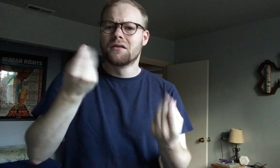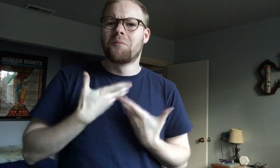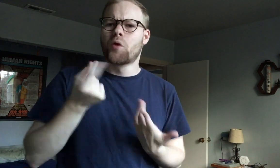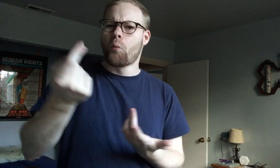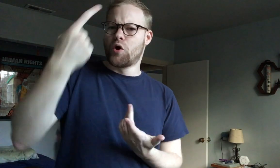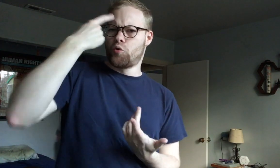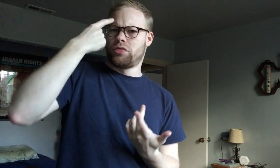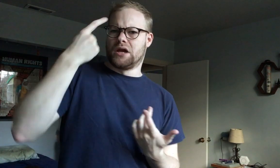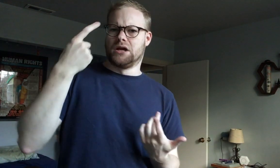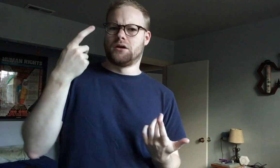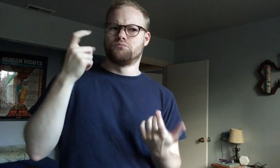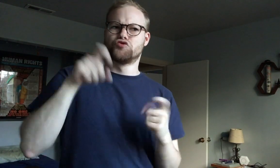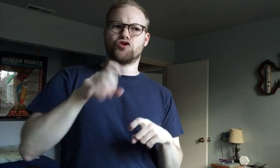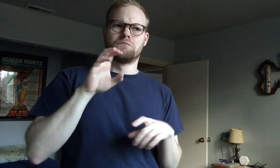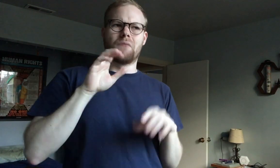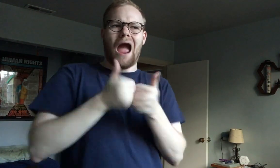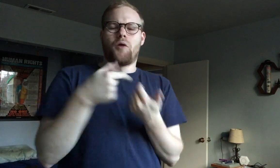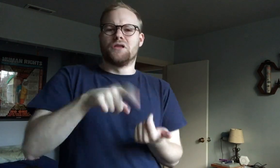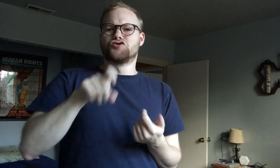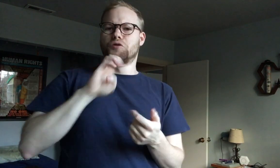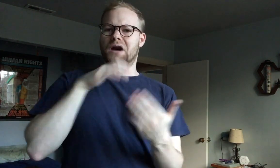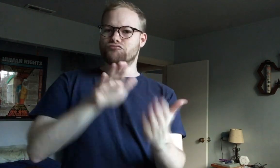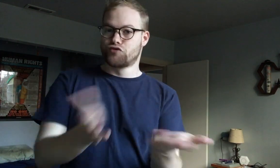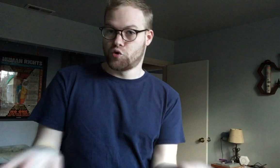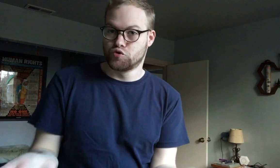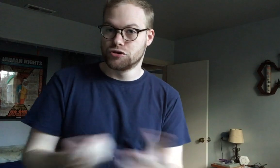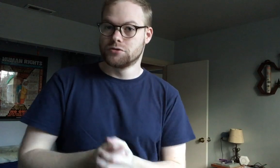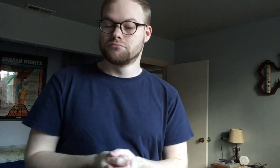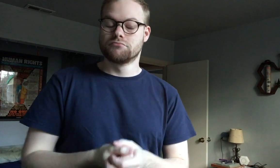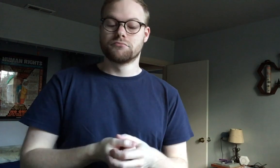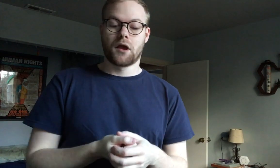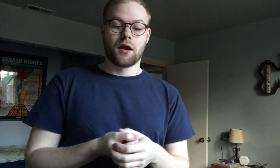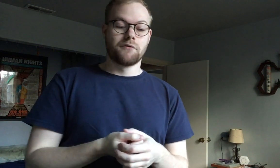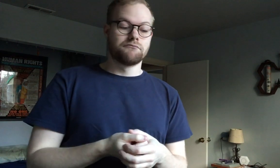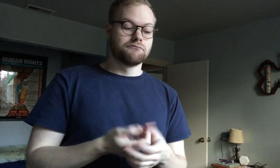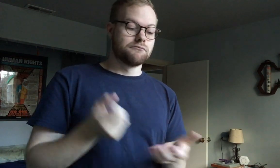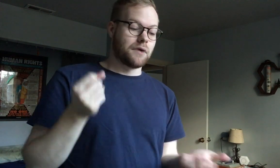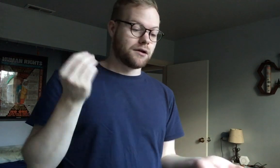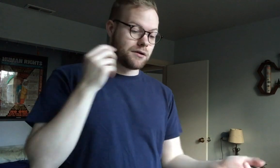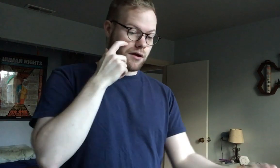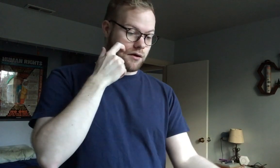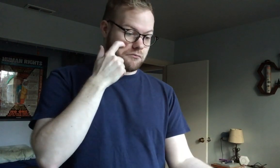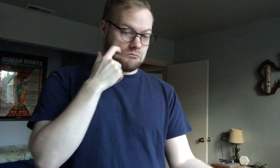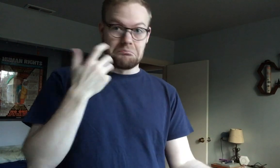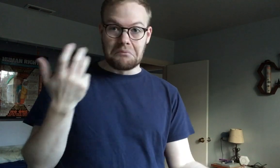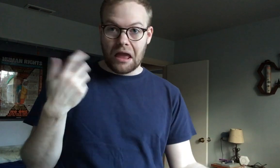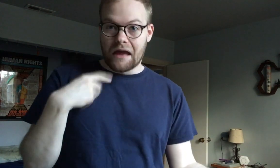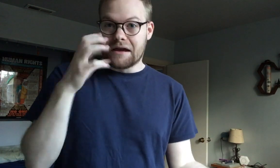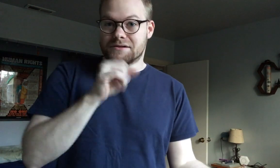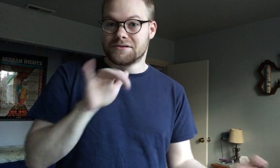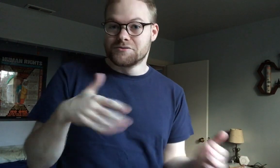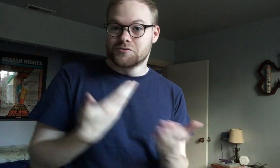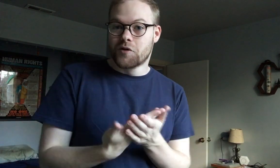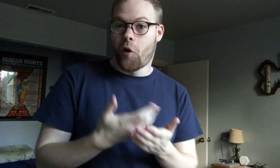Let me know what you think, how this should be approached. And um, I guess that’s all.